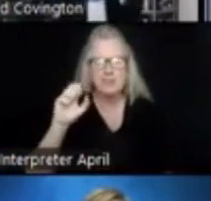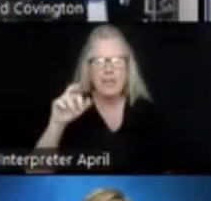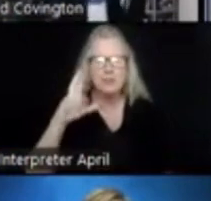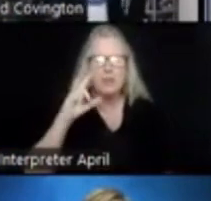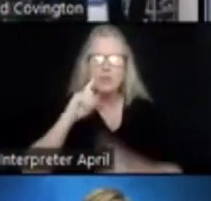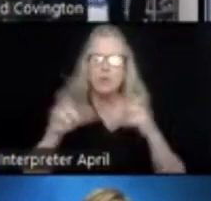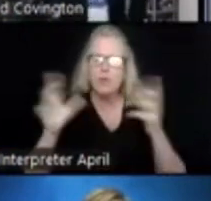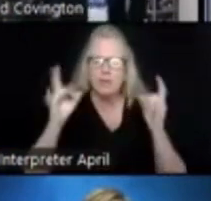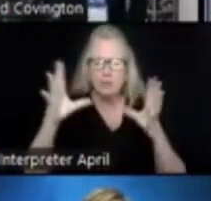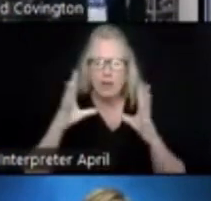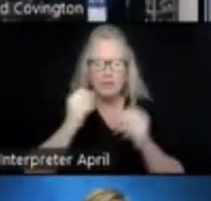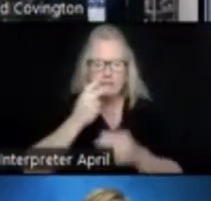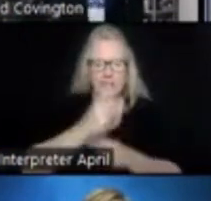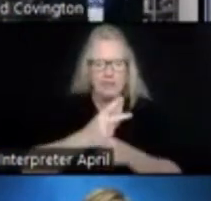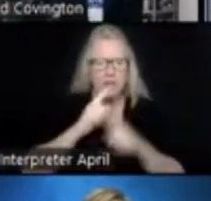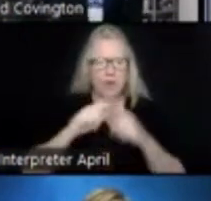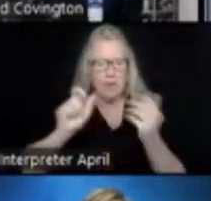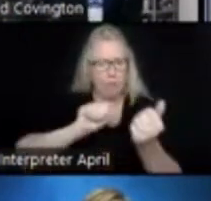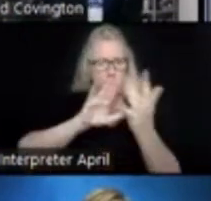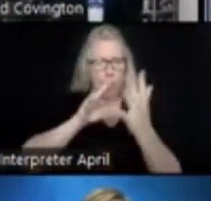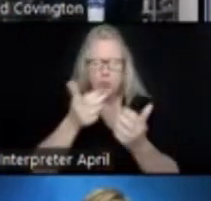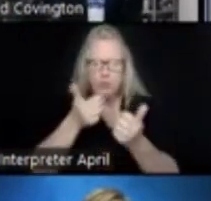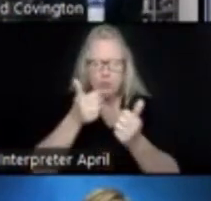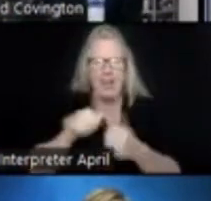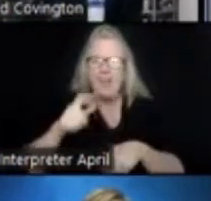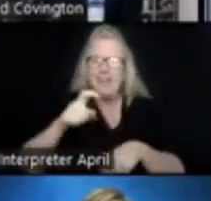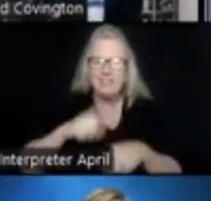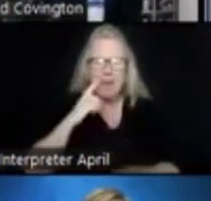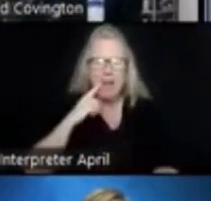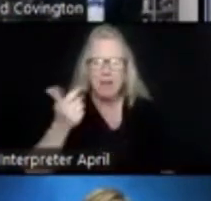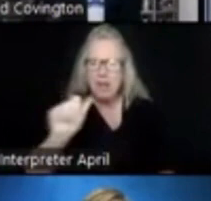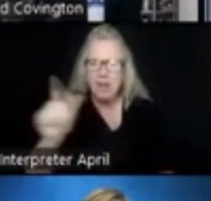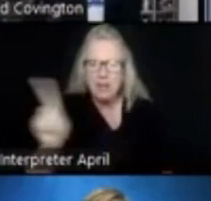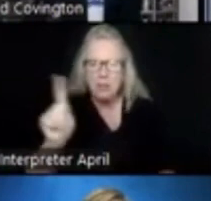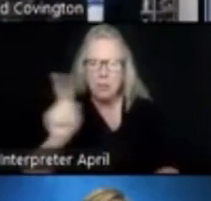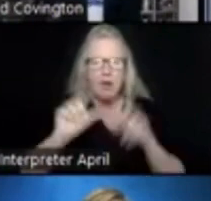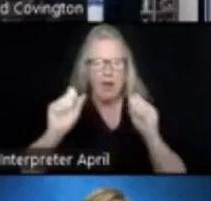TO ANYONE, ANYWHERE, ANY TIME AND BREAKING THROUGH THE BARRIERS